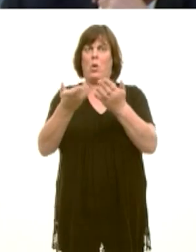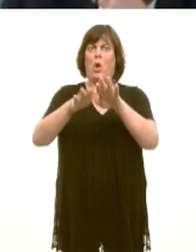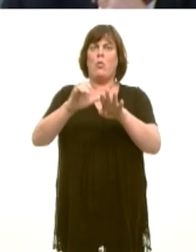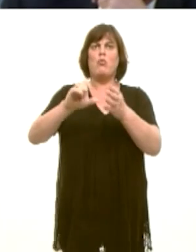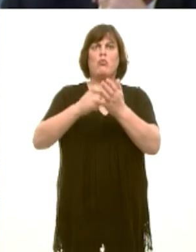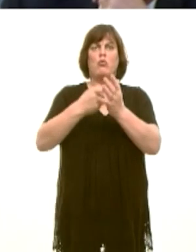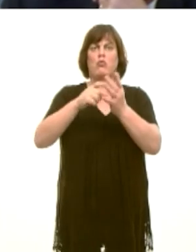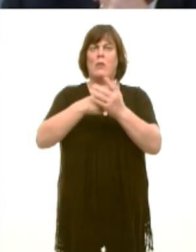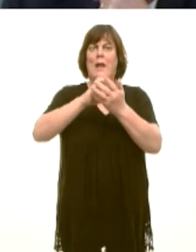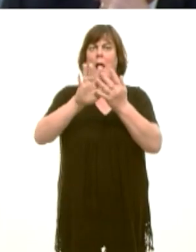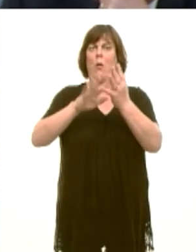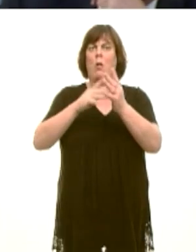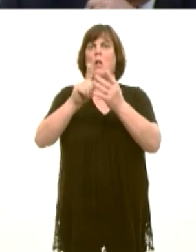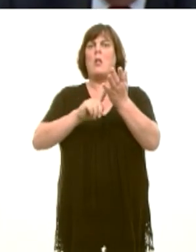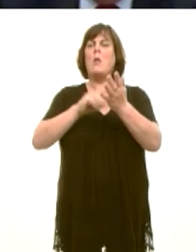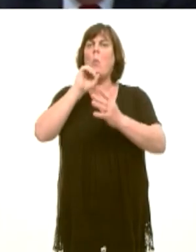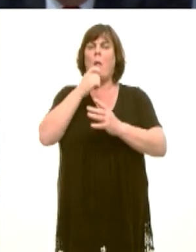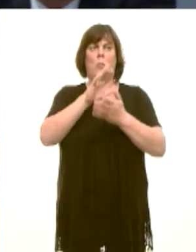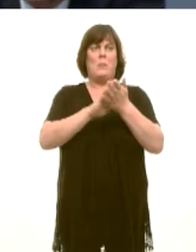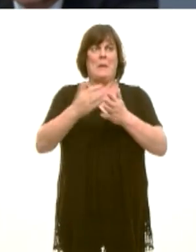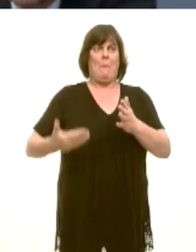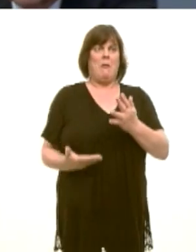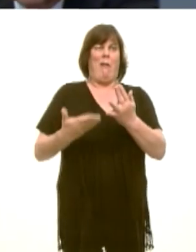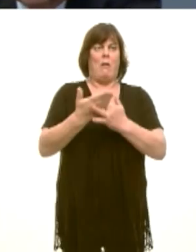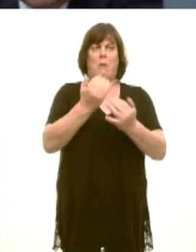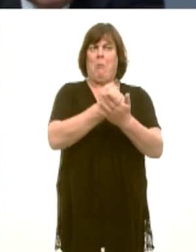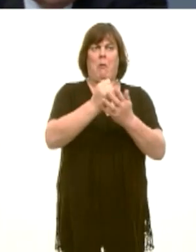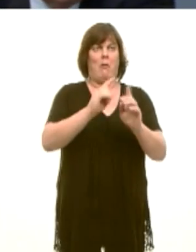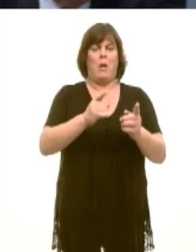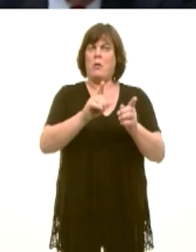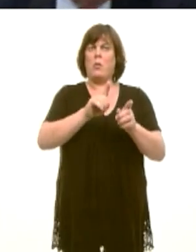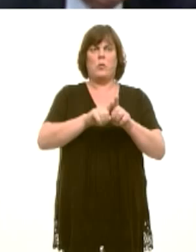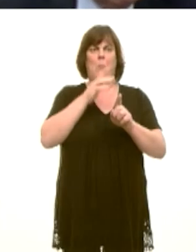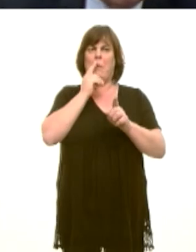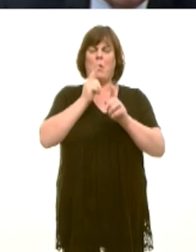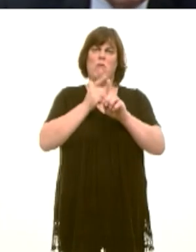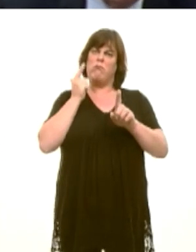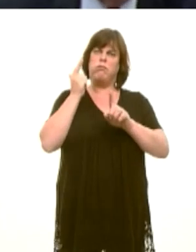perhaps who canít travel to branches further away. I have written to both the Secretary